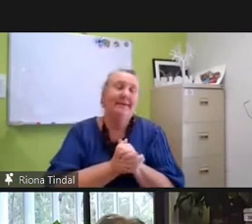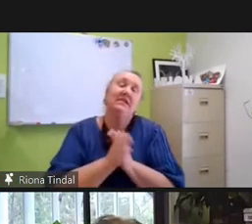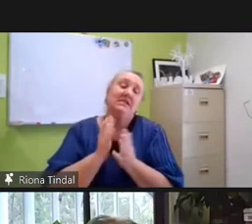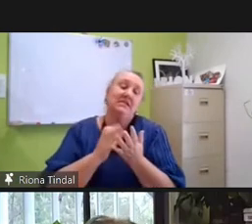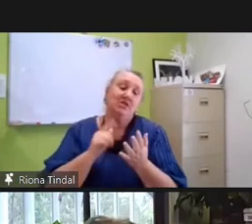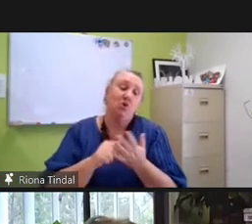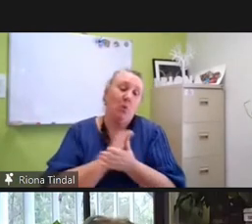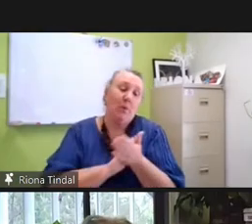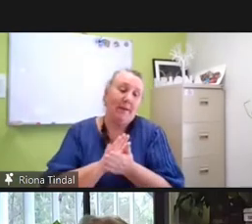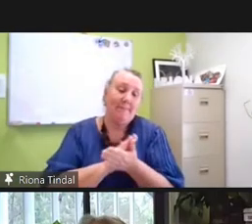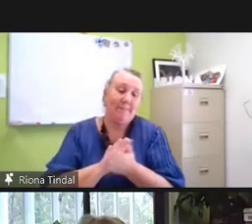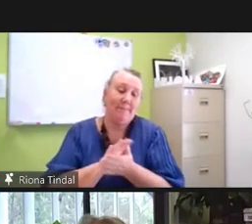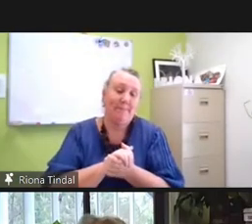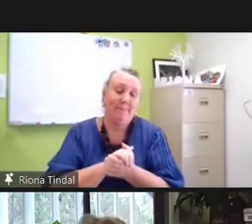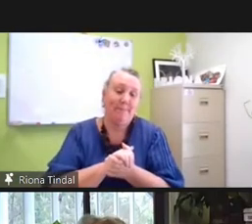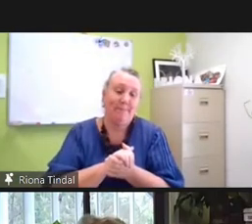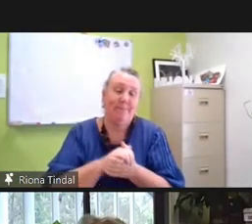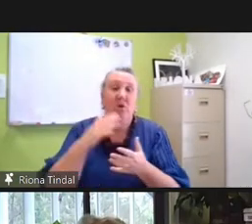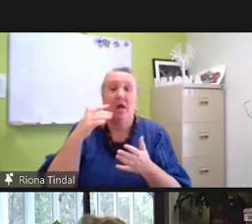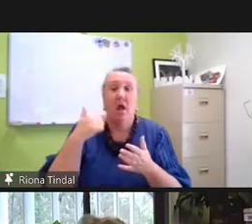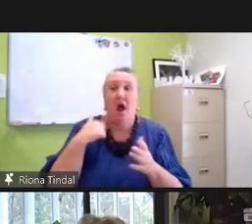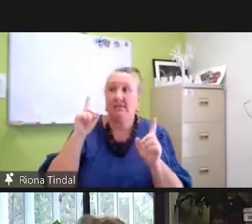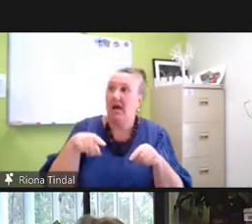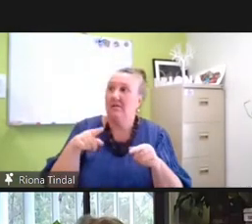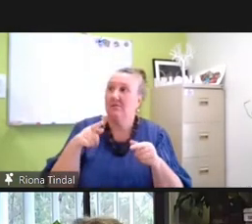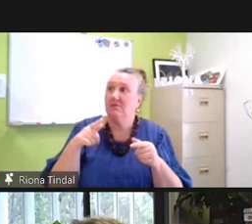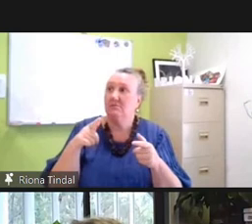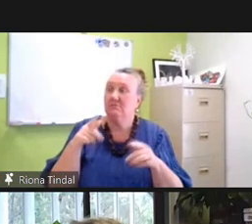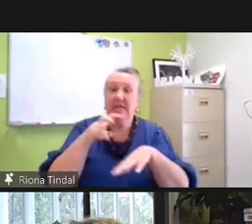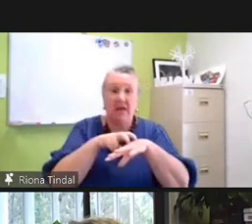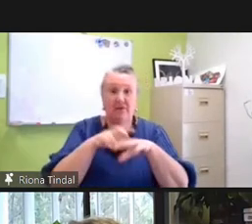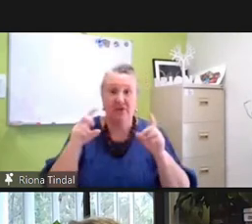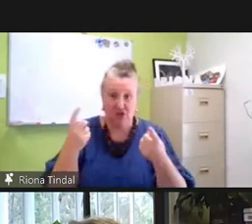interpreter can make you feel quite disempowered that you don't really have that capacity yourself.